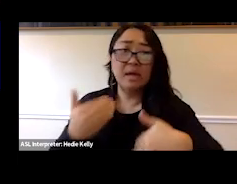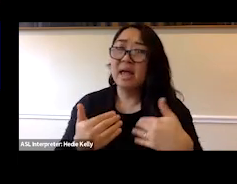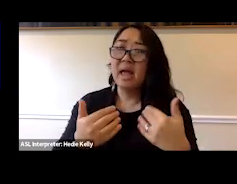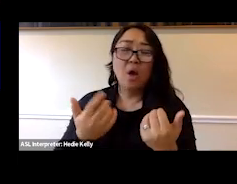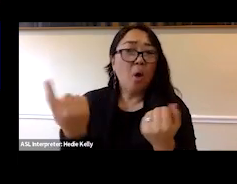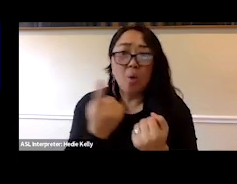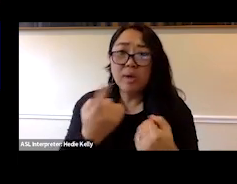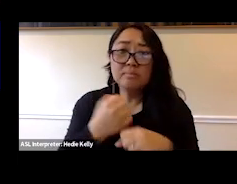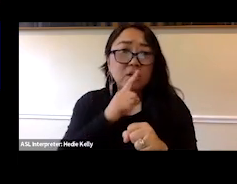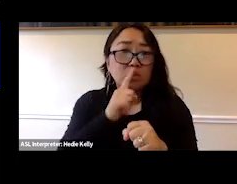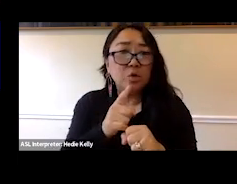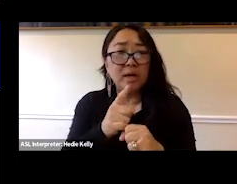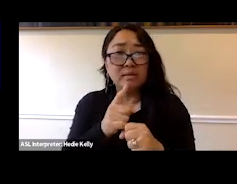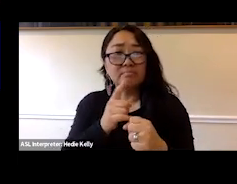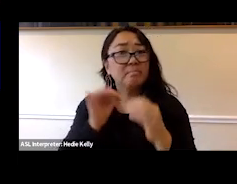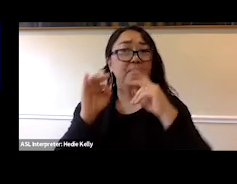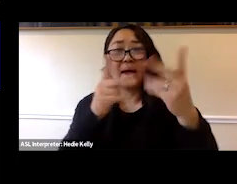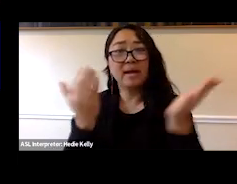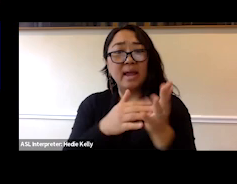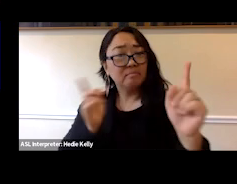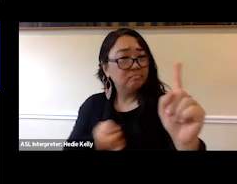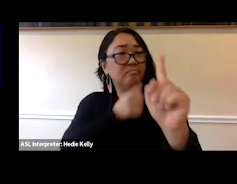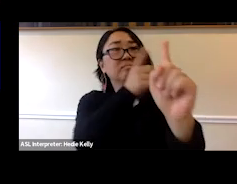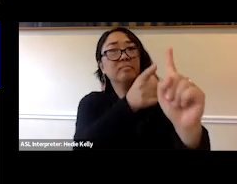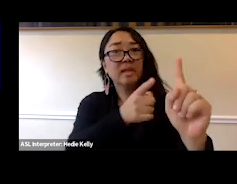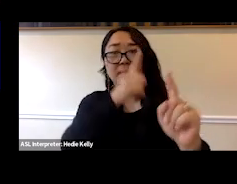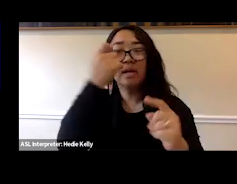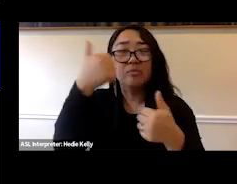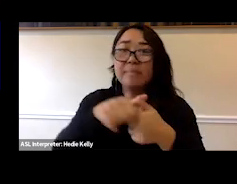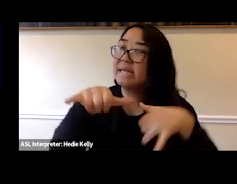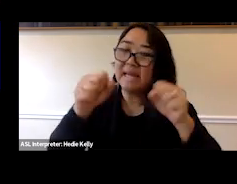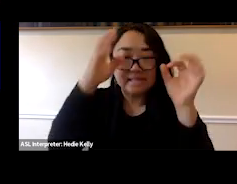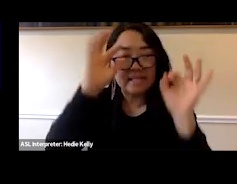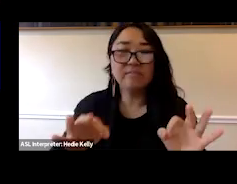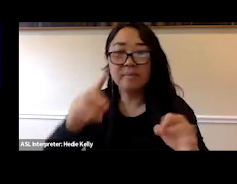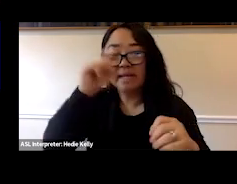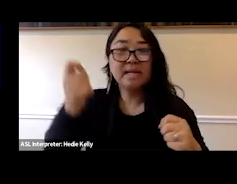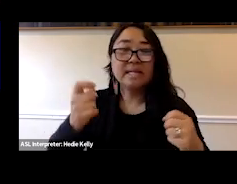Because of those three things that I mentioned at the beginning awareness, engagement and retention,